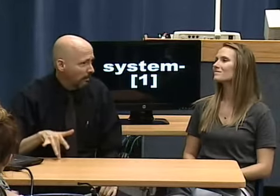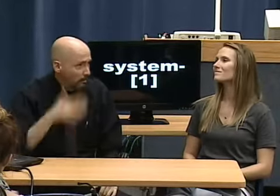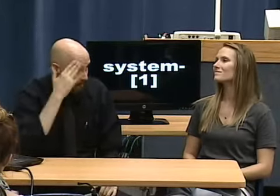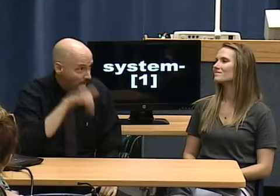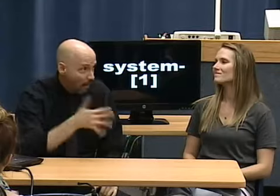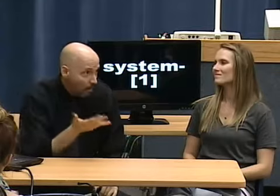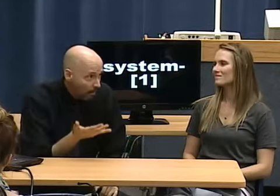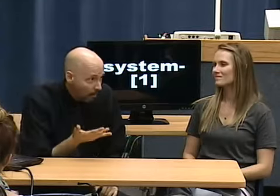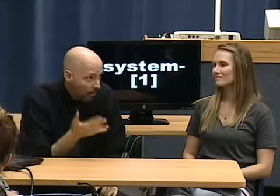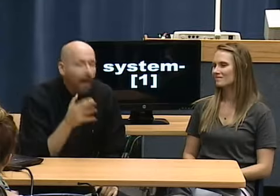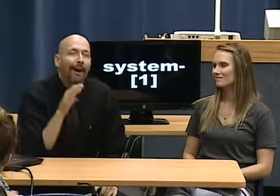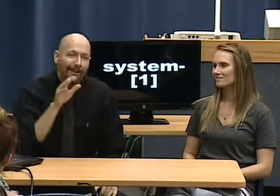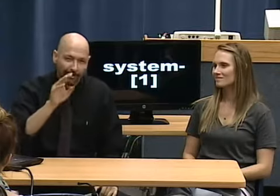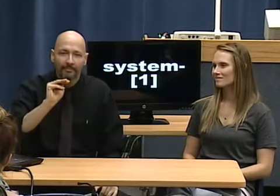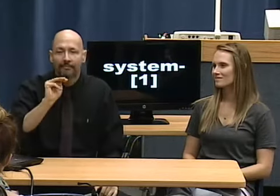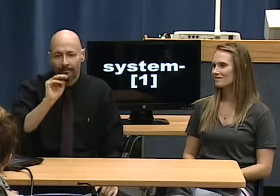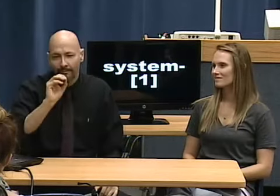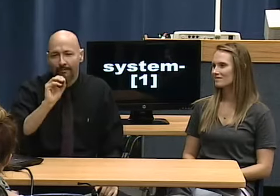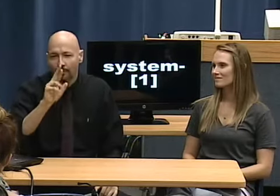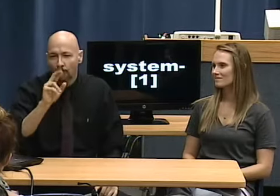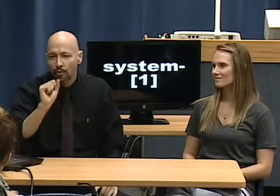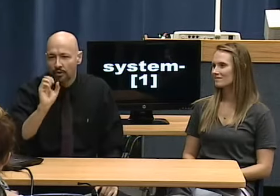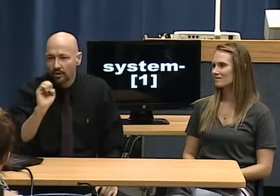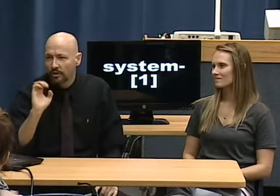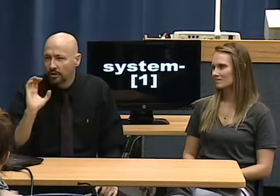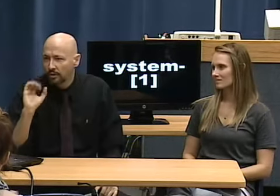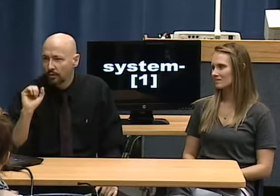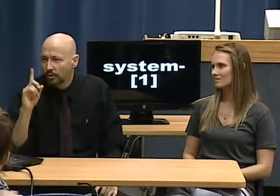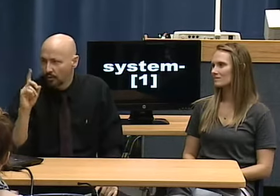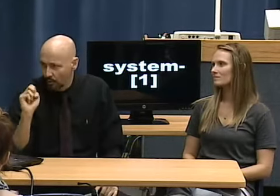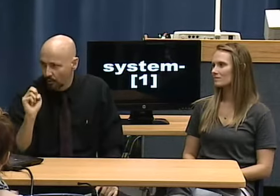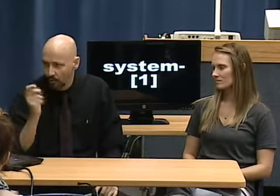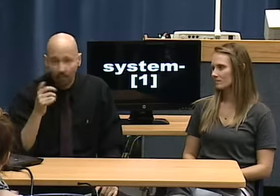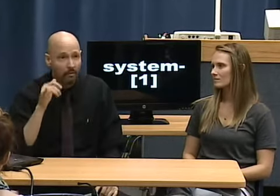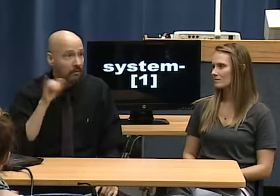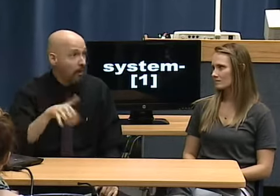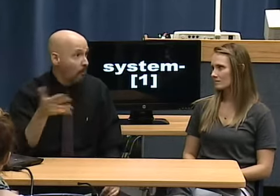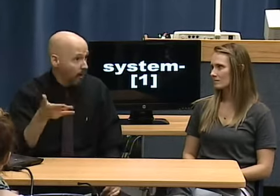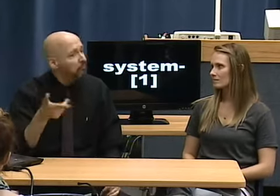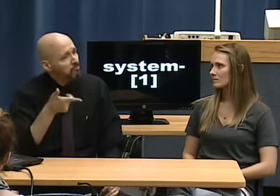Know that one? Yes, M-O-R-S-E C-O-D-E. That is what?